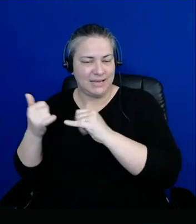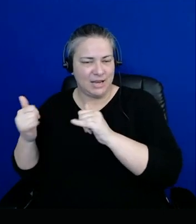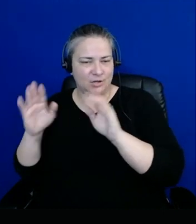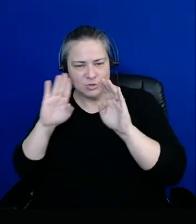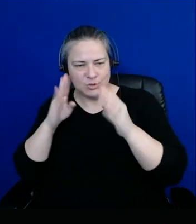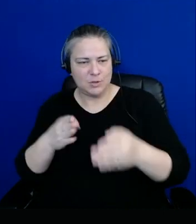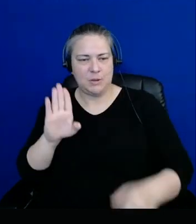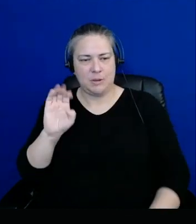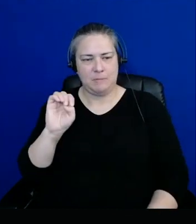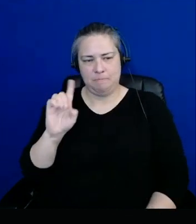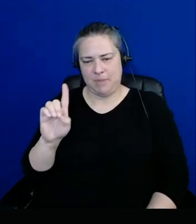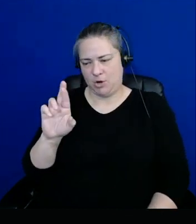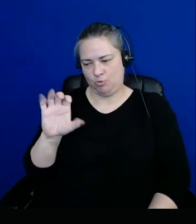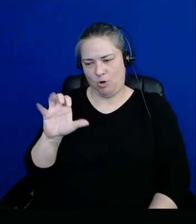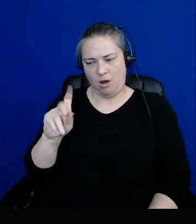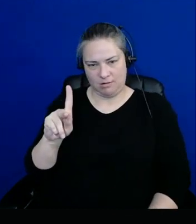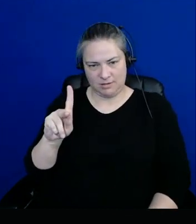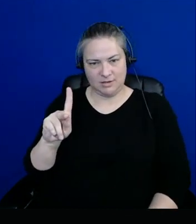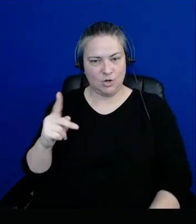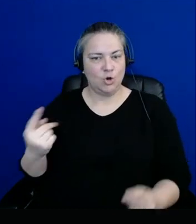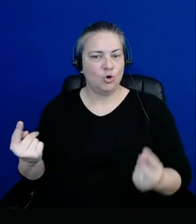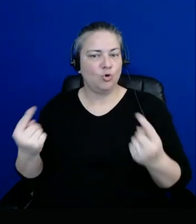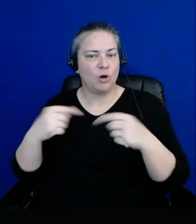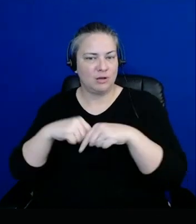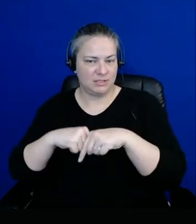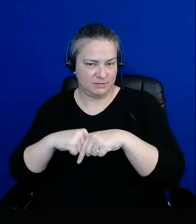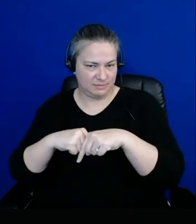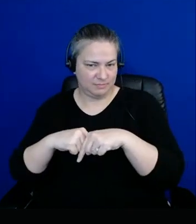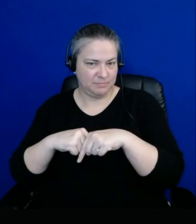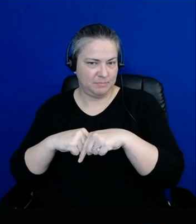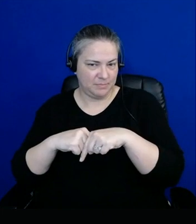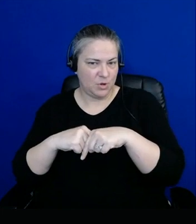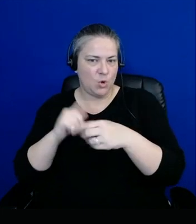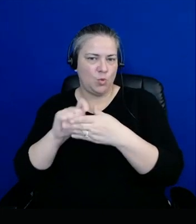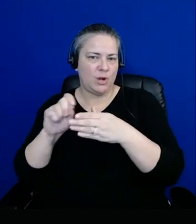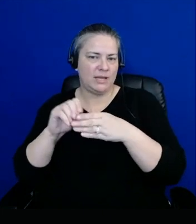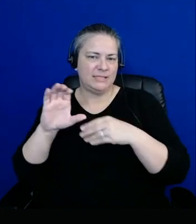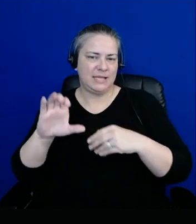which is the name of the cross platform Minecraft codebase written in C++.